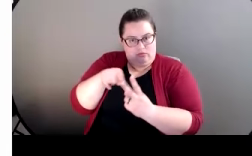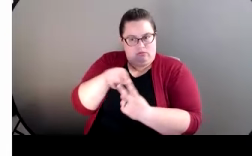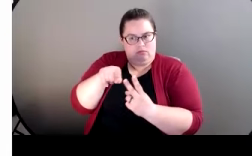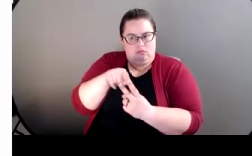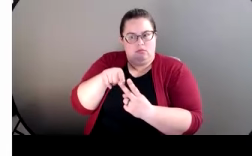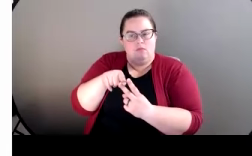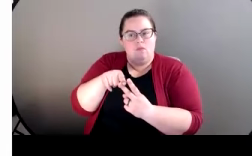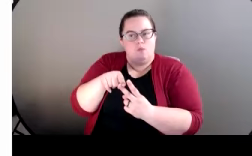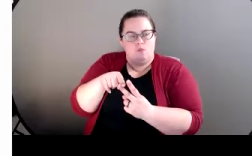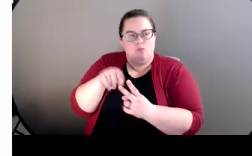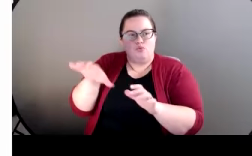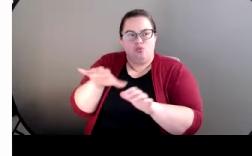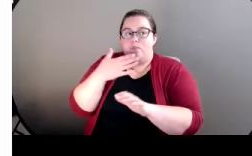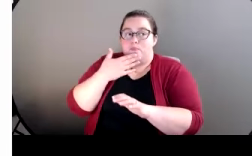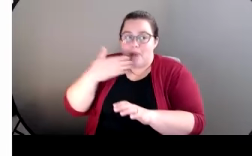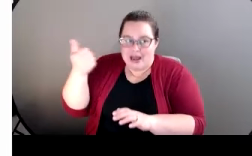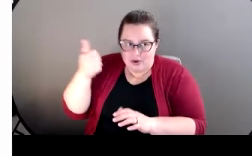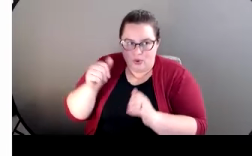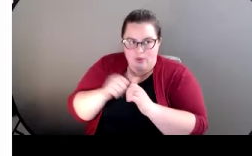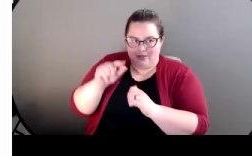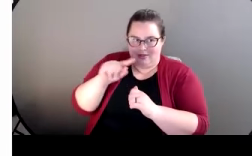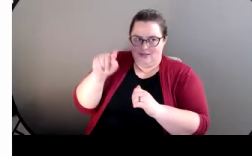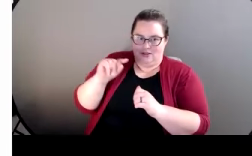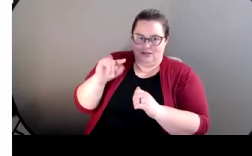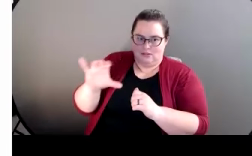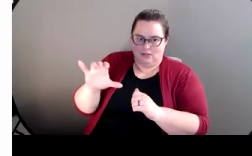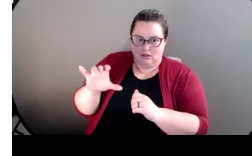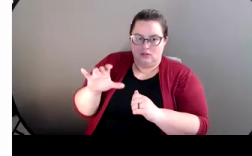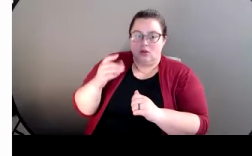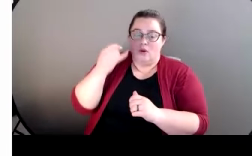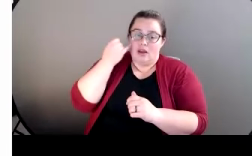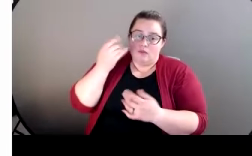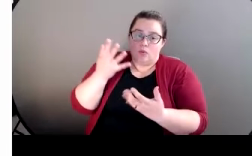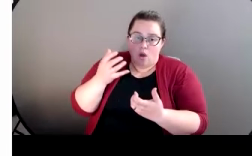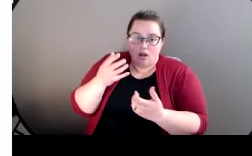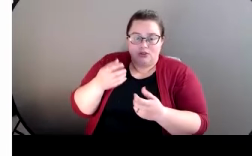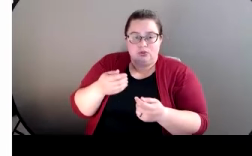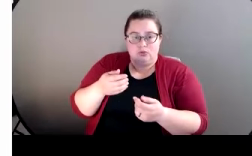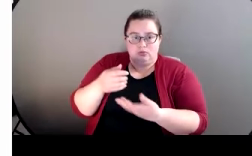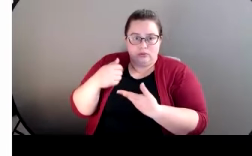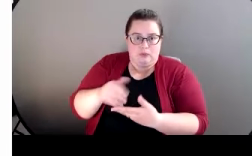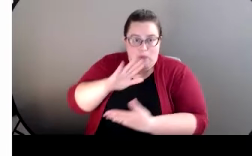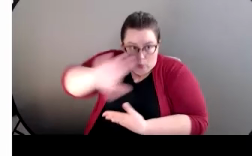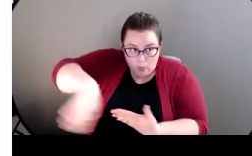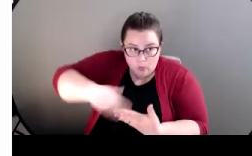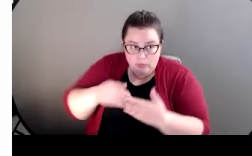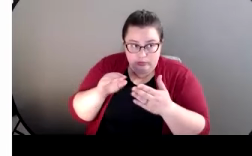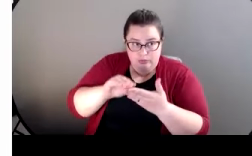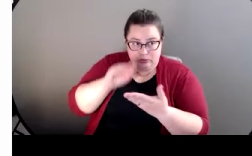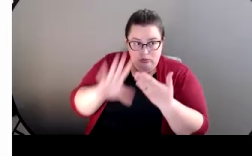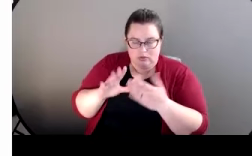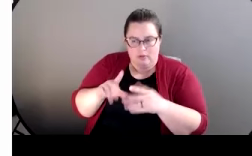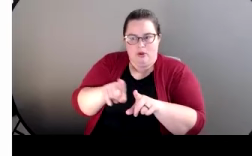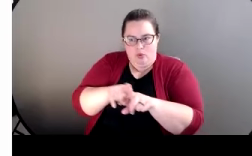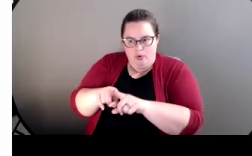for all of our students and especially these impacted groups, then this is, one thing that we can do for our students.